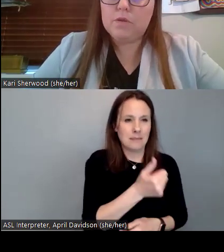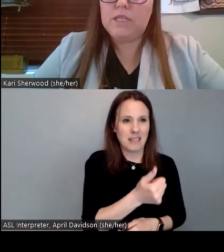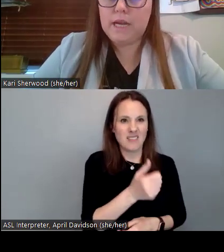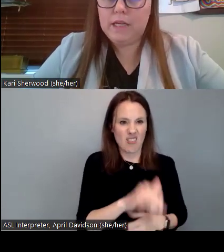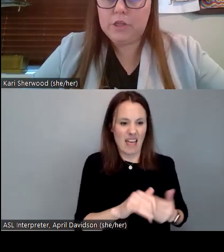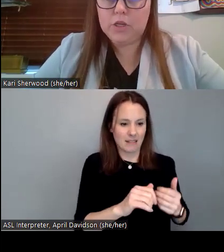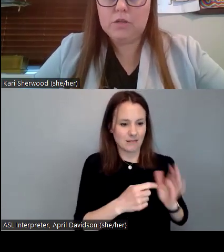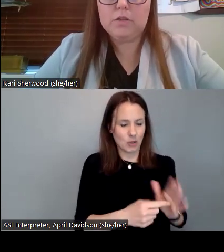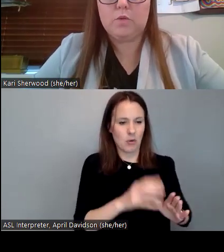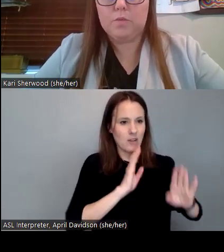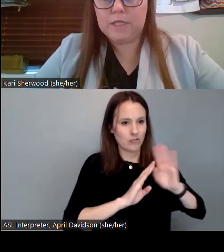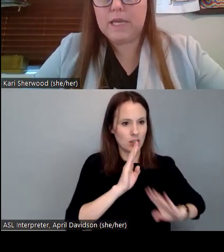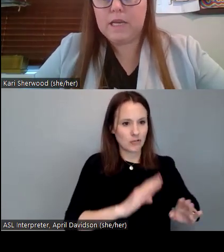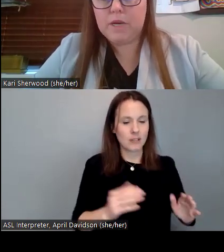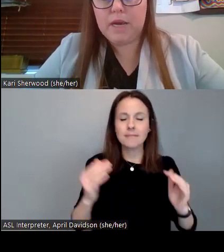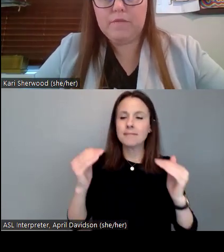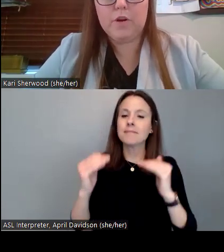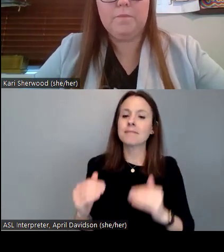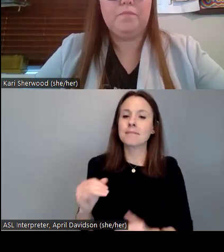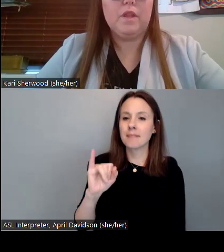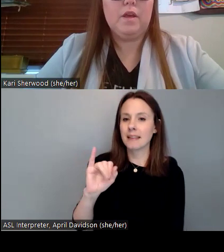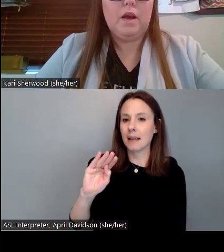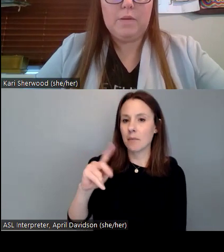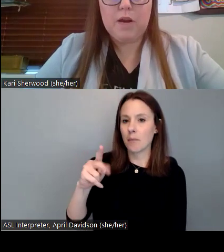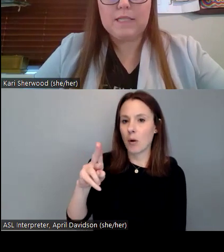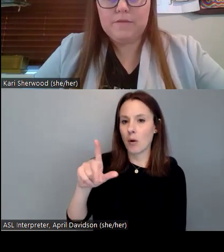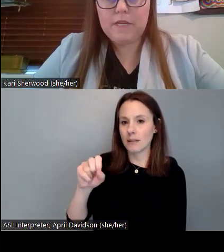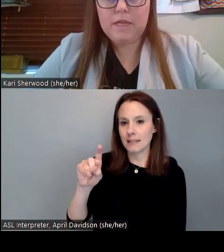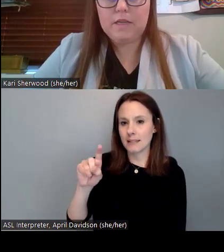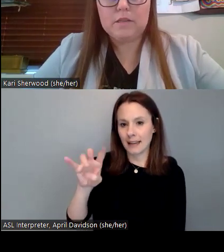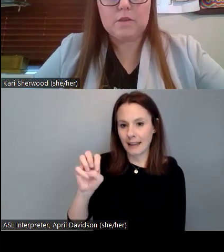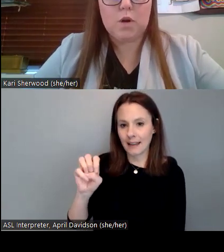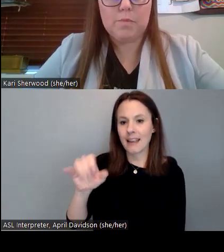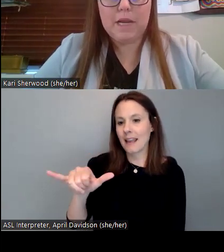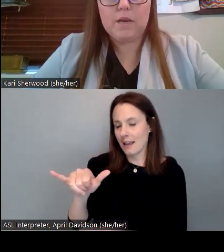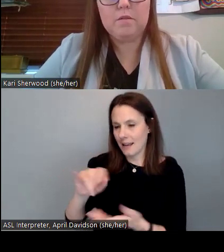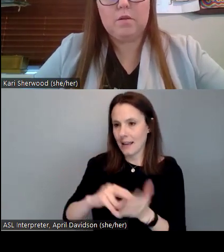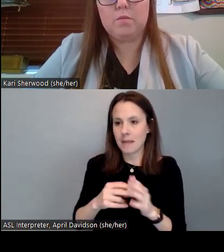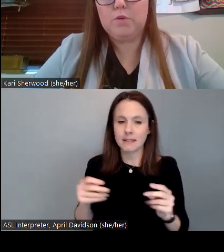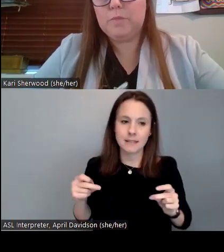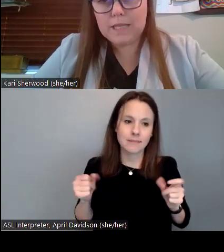Impulsivity, difficulty taking turns or risk-taking Behavior, hyperactivity, squirming or movement